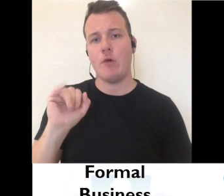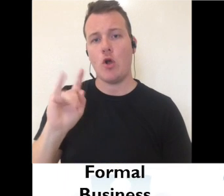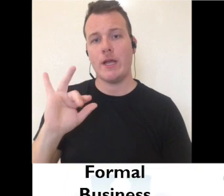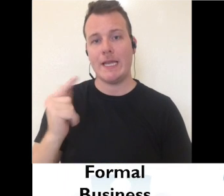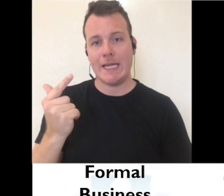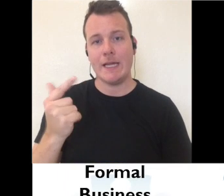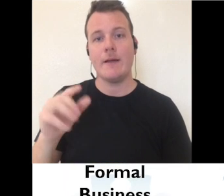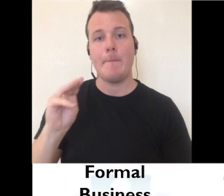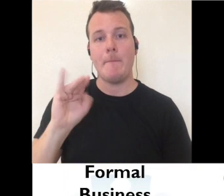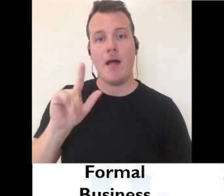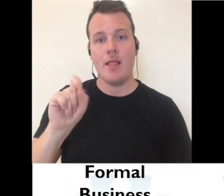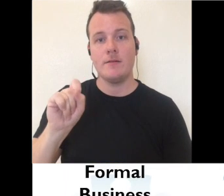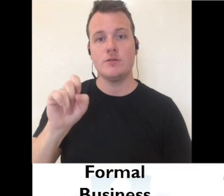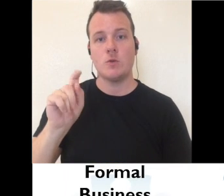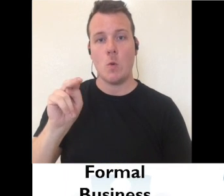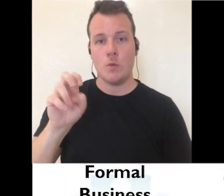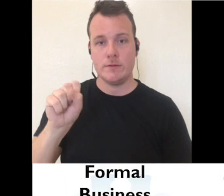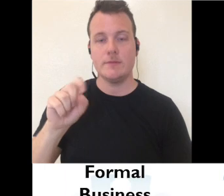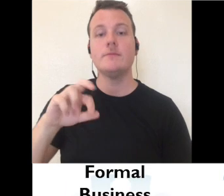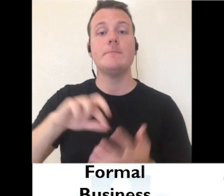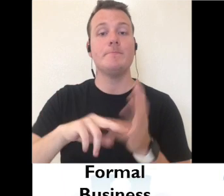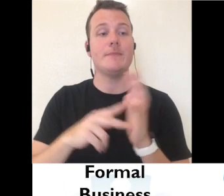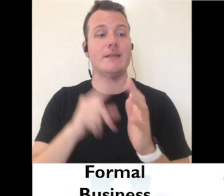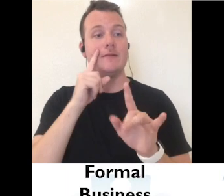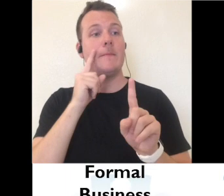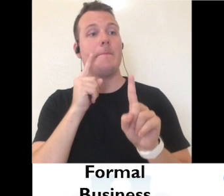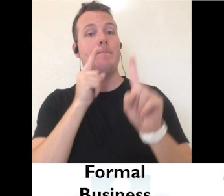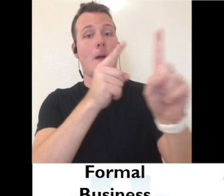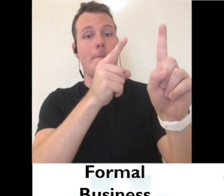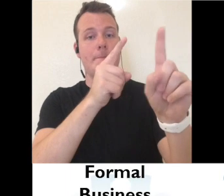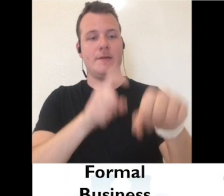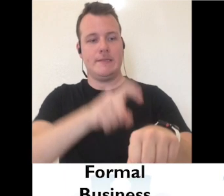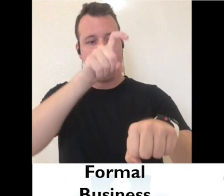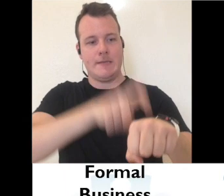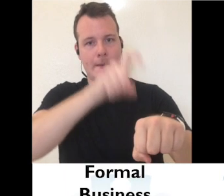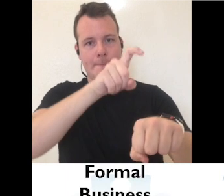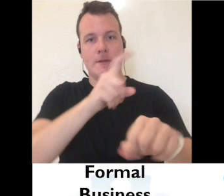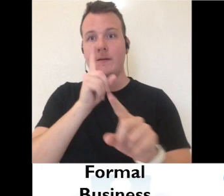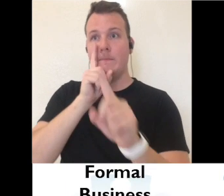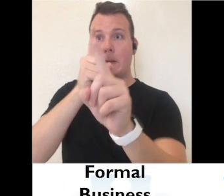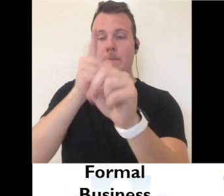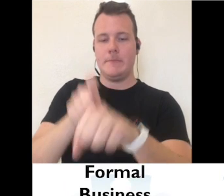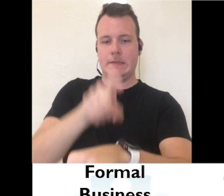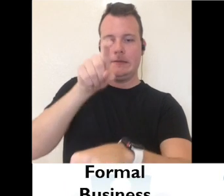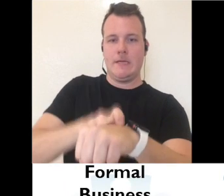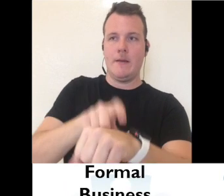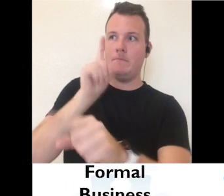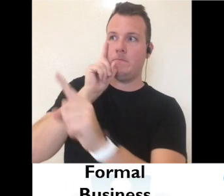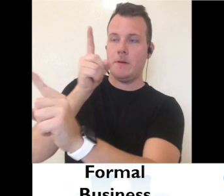should happen by a certain time, or if I send out this direct mail piece, I